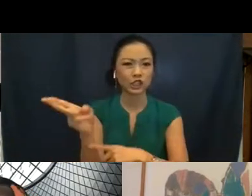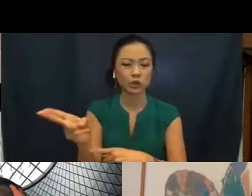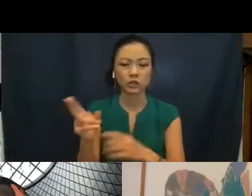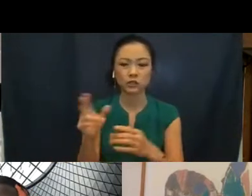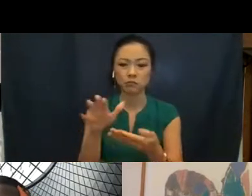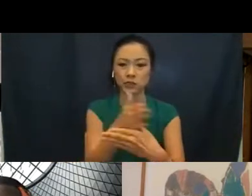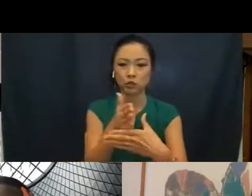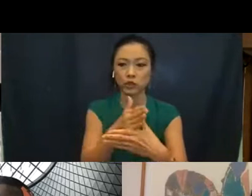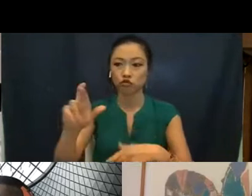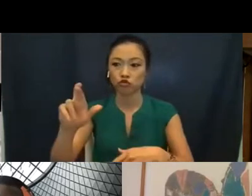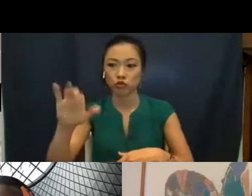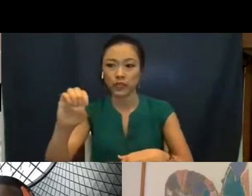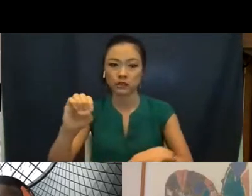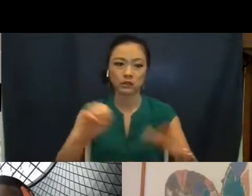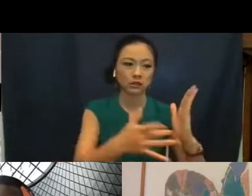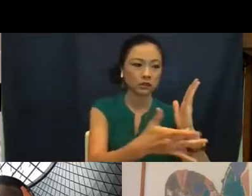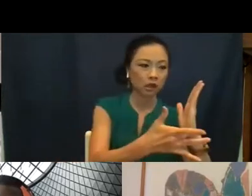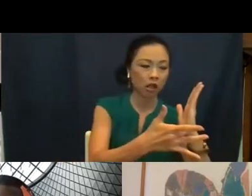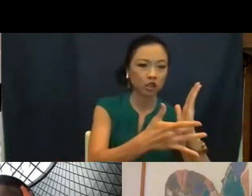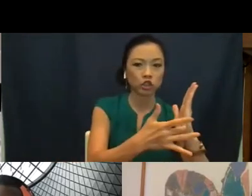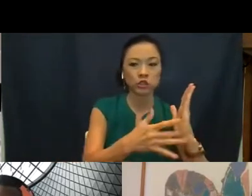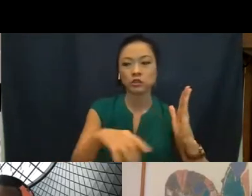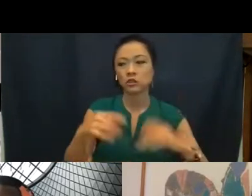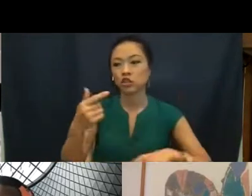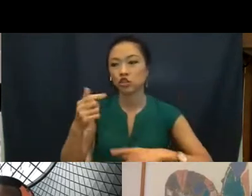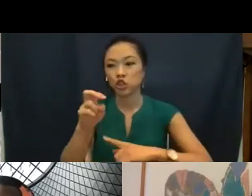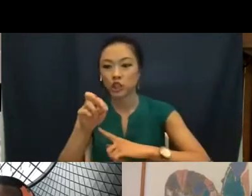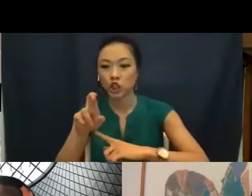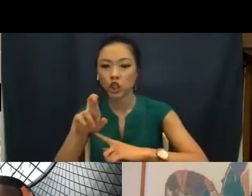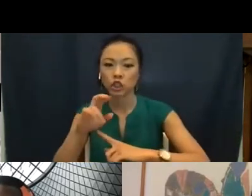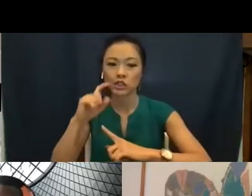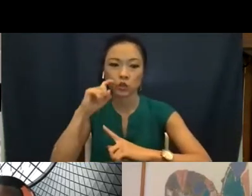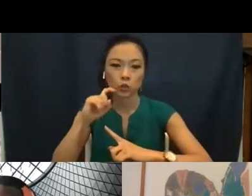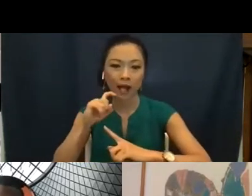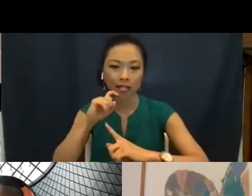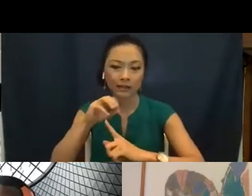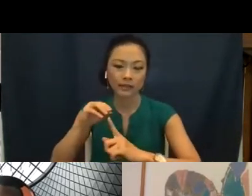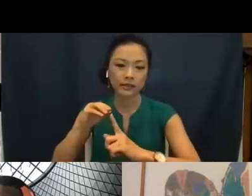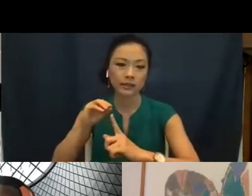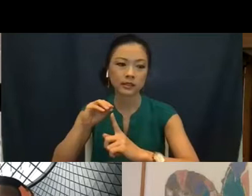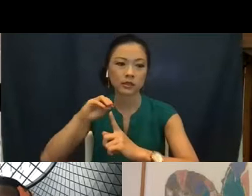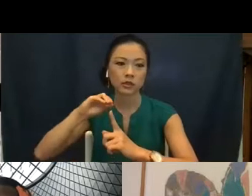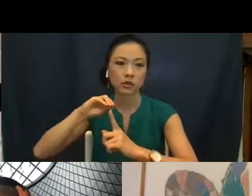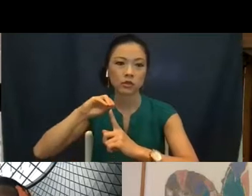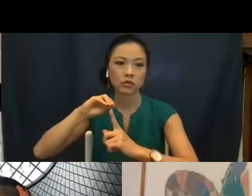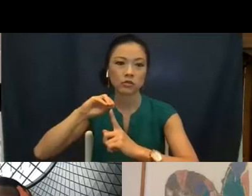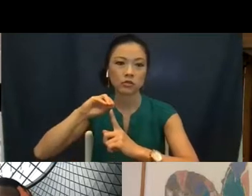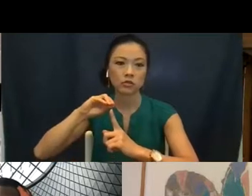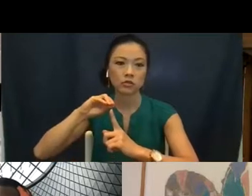technology, gender and sexuality and technology and kind of shifting our definitions and assumptions